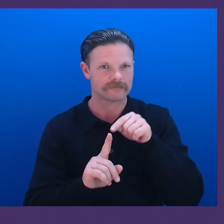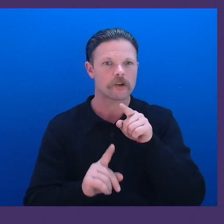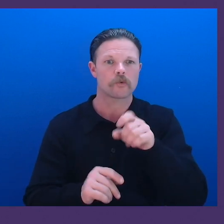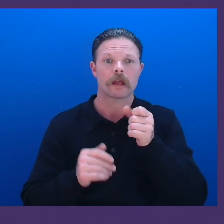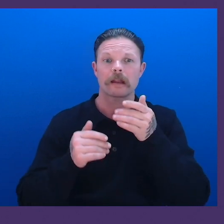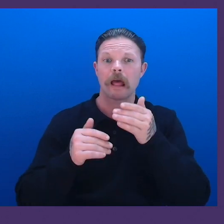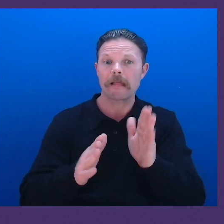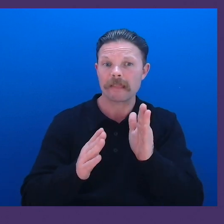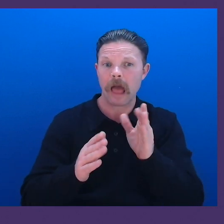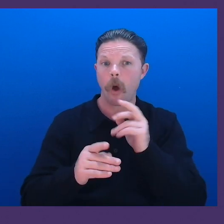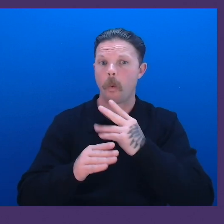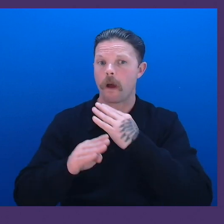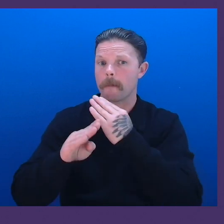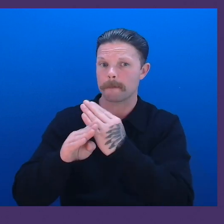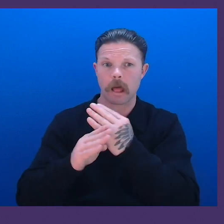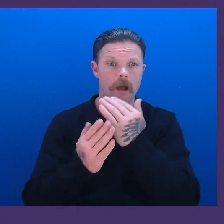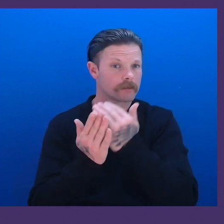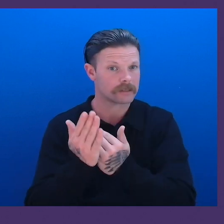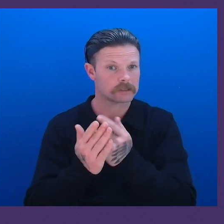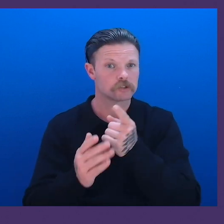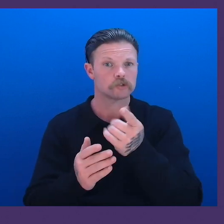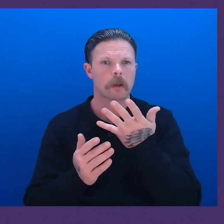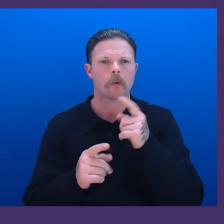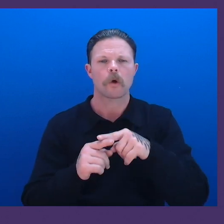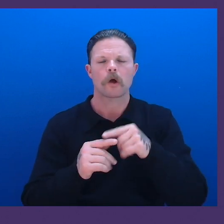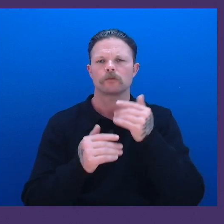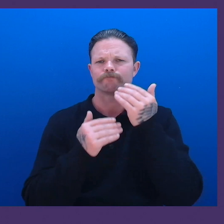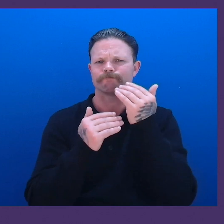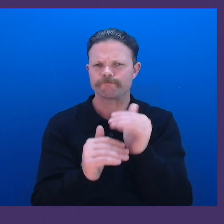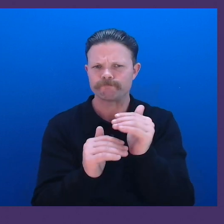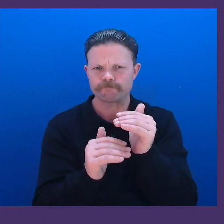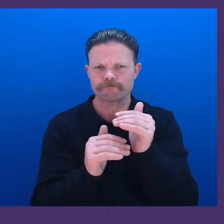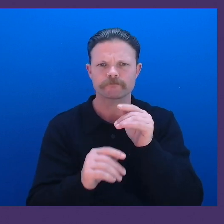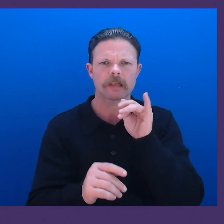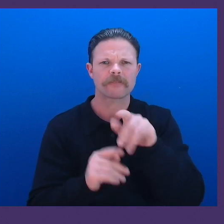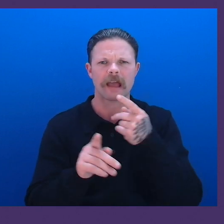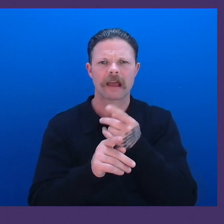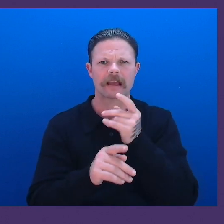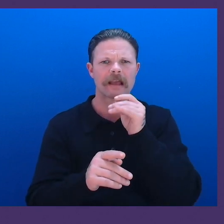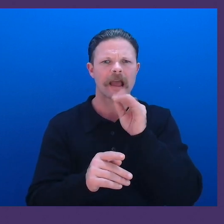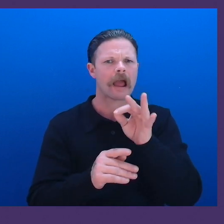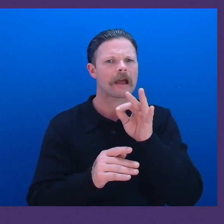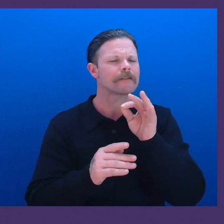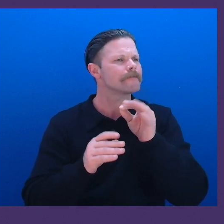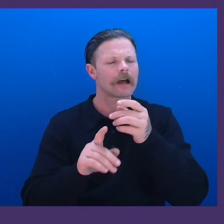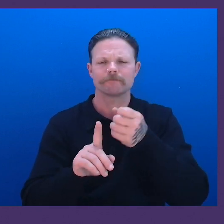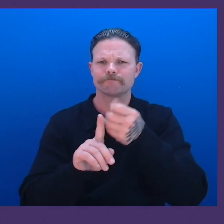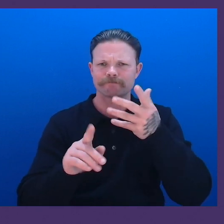to some predefined formats, even to hard-coded prompts to reduce the risk of user prompt injection.